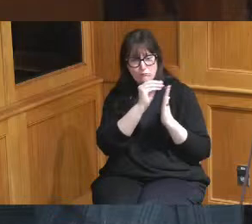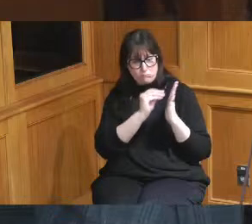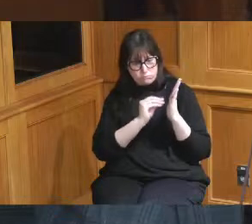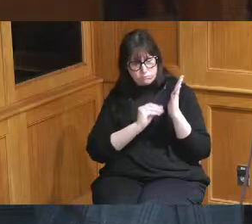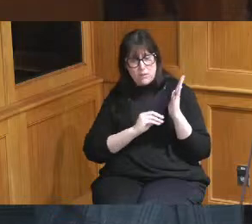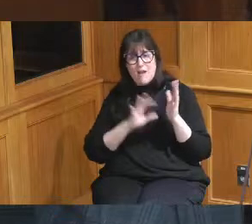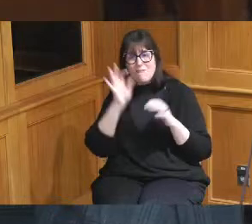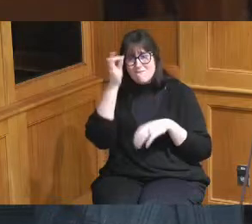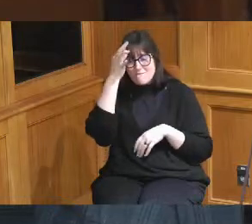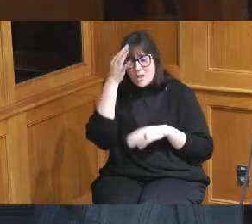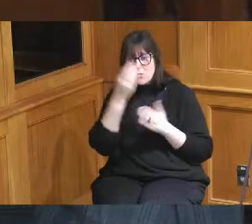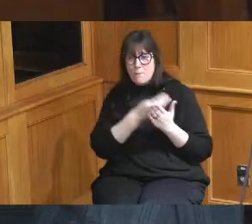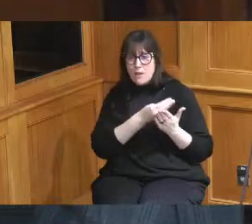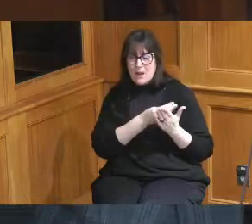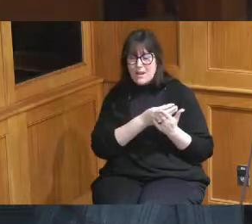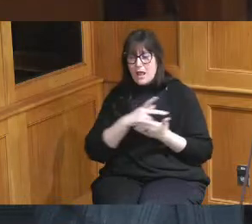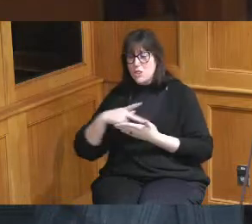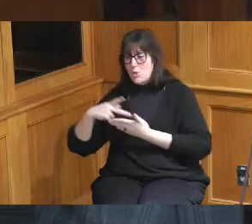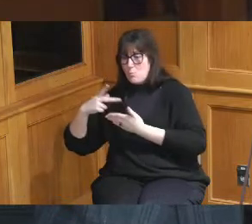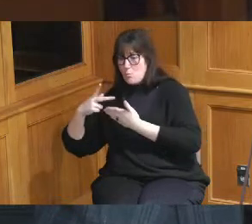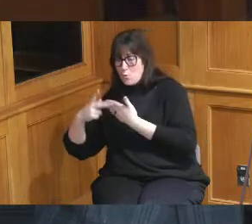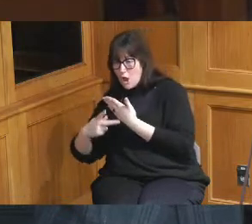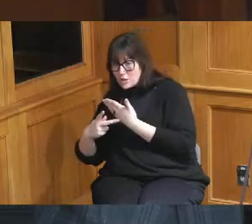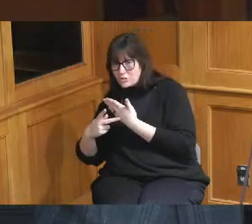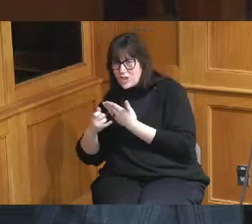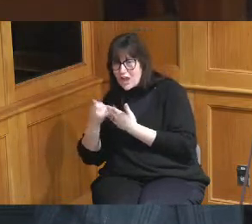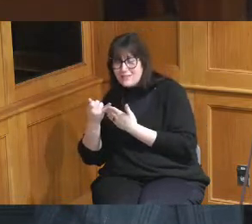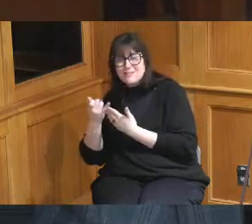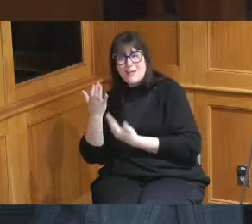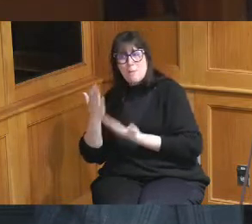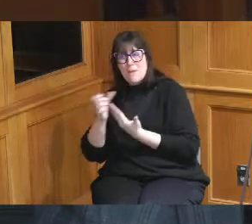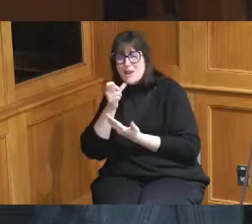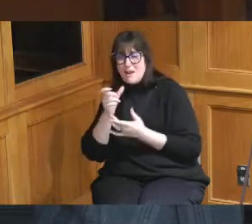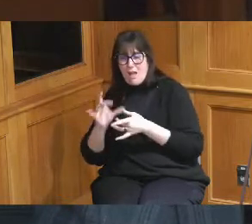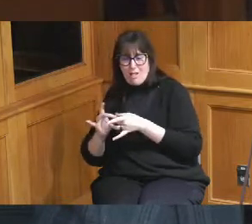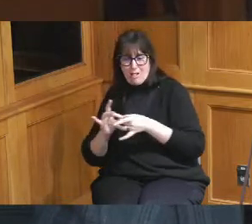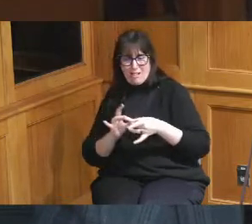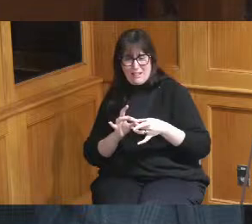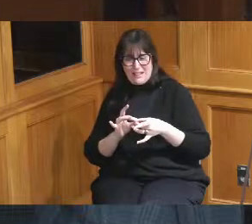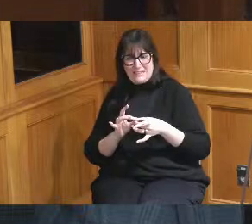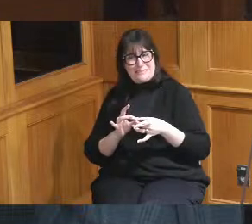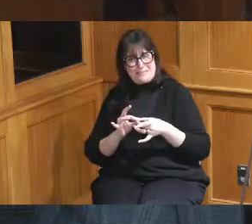then every project we have that might not have Federal money so just in case anything pops back